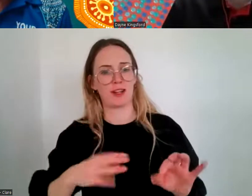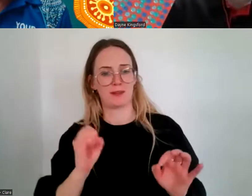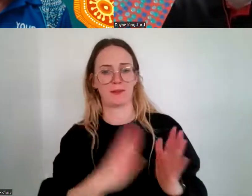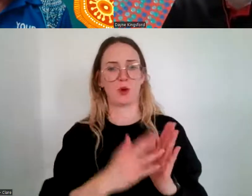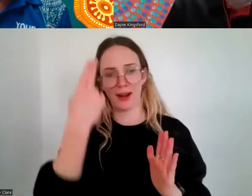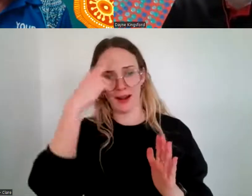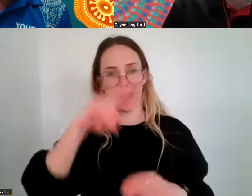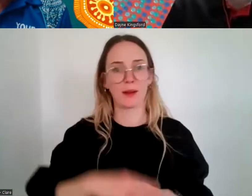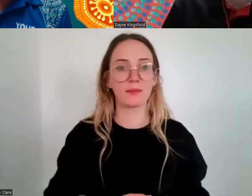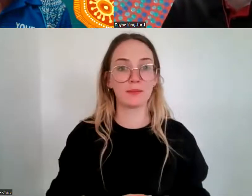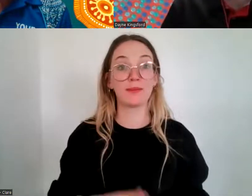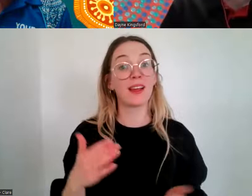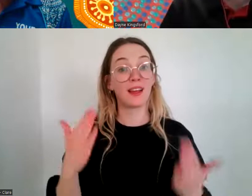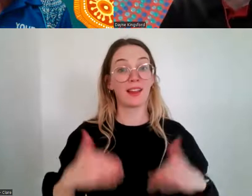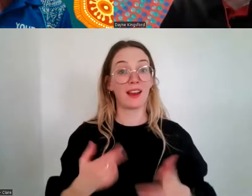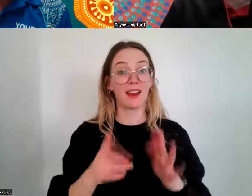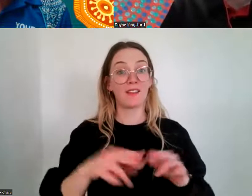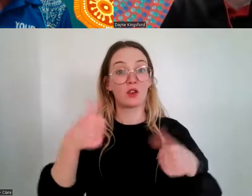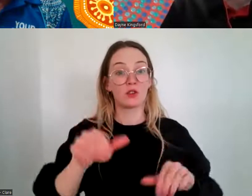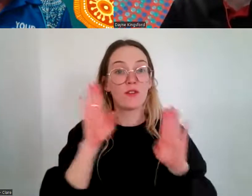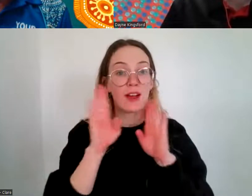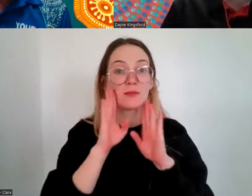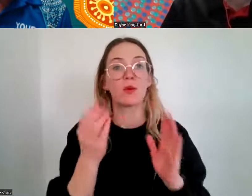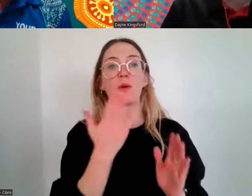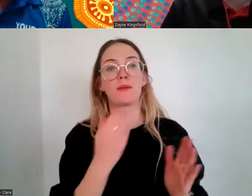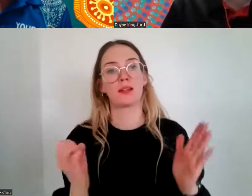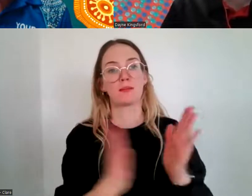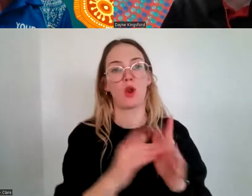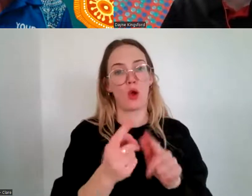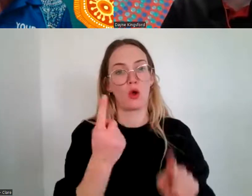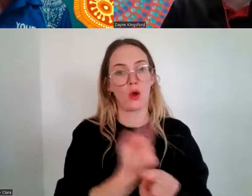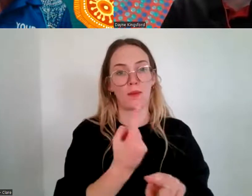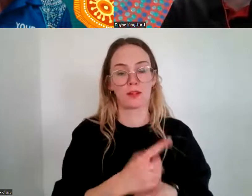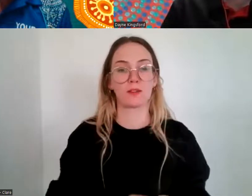questions in comments. If we don't get to your question today during the webinar,